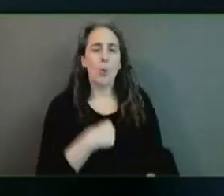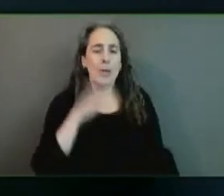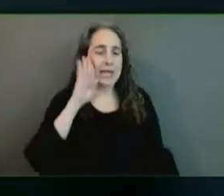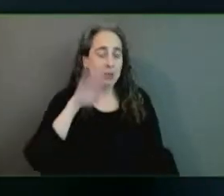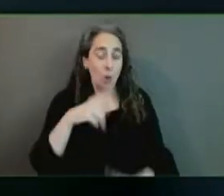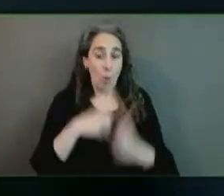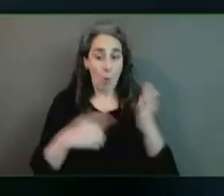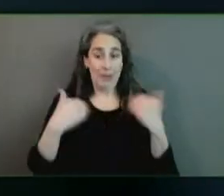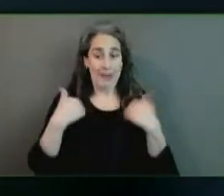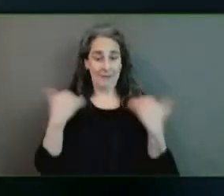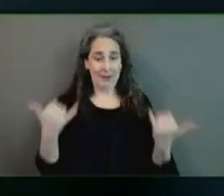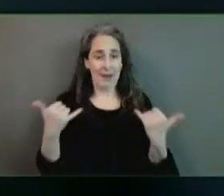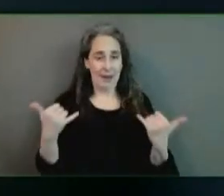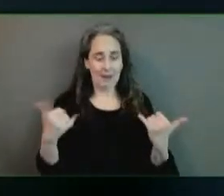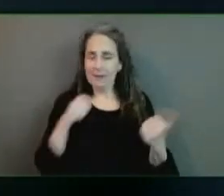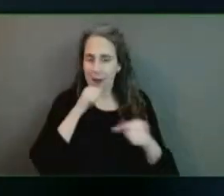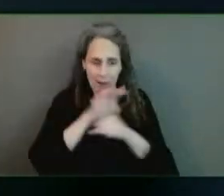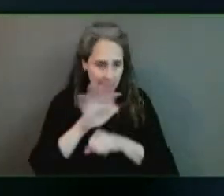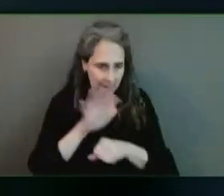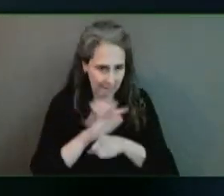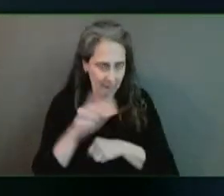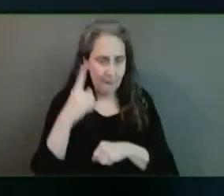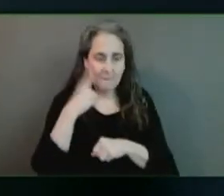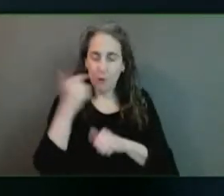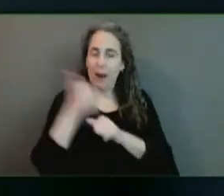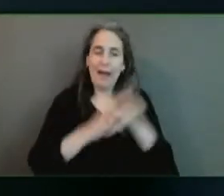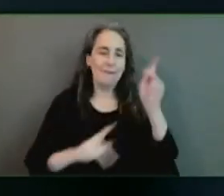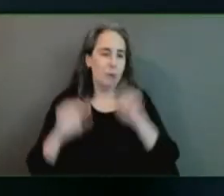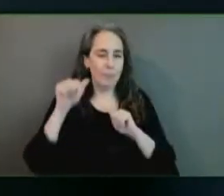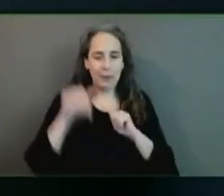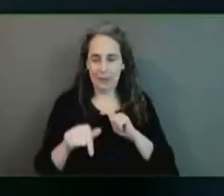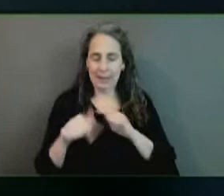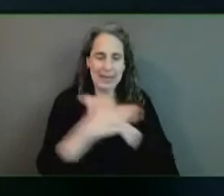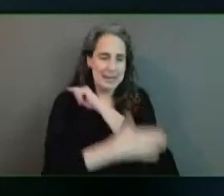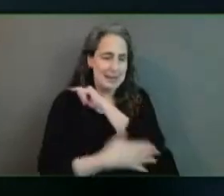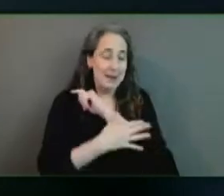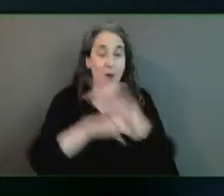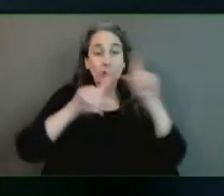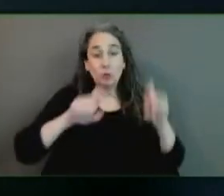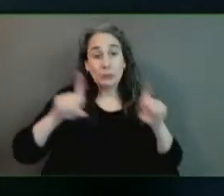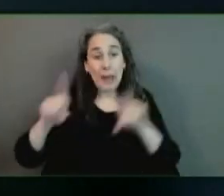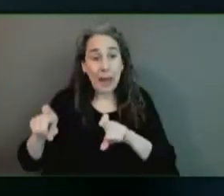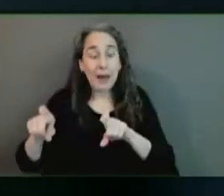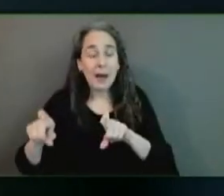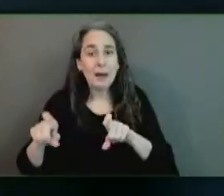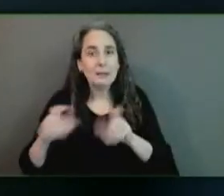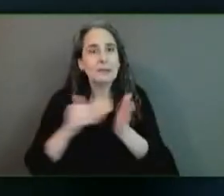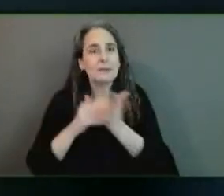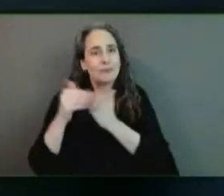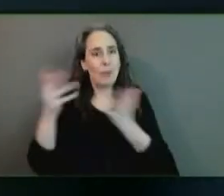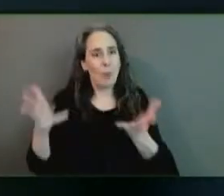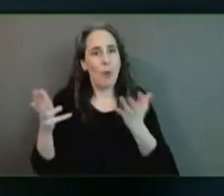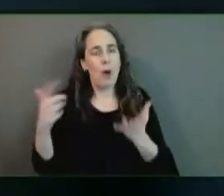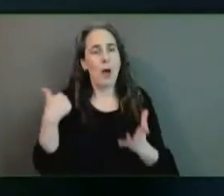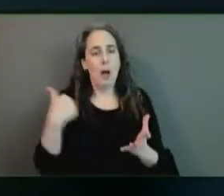working very hard to bring more in. We know that what we have on hand now is not sufficient for